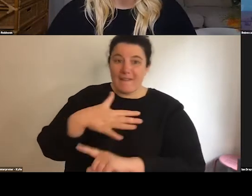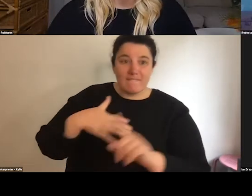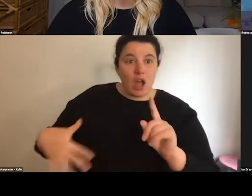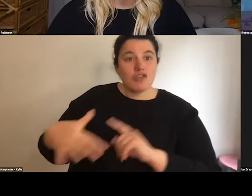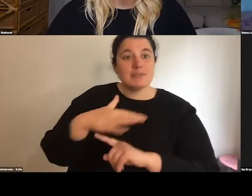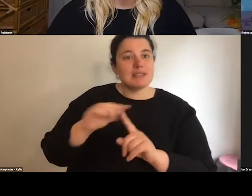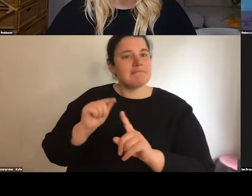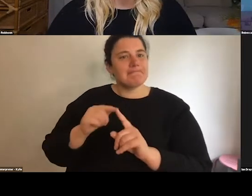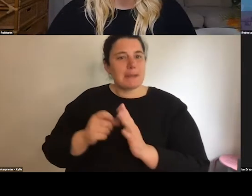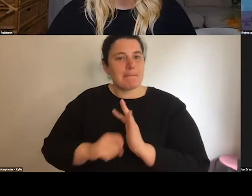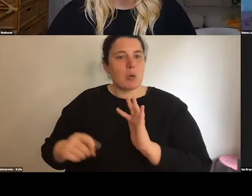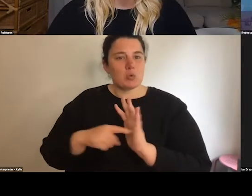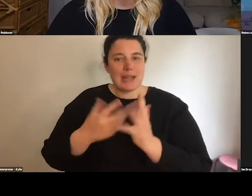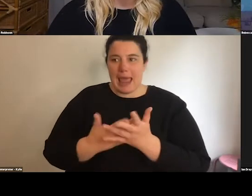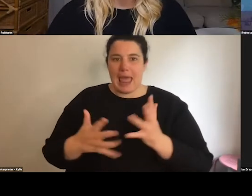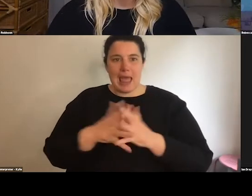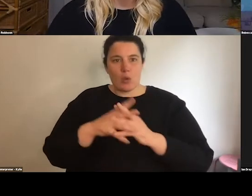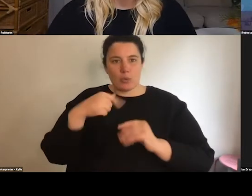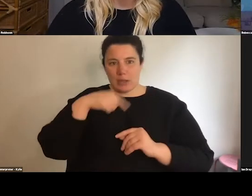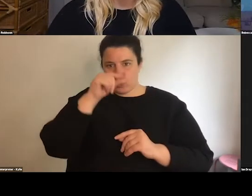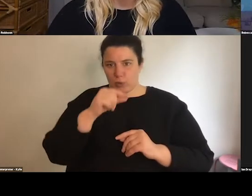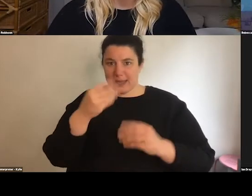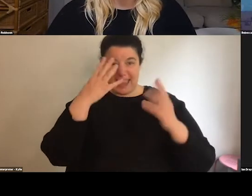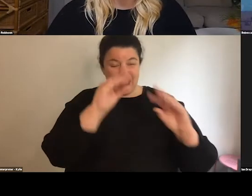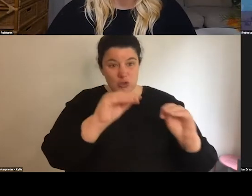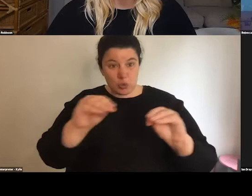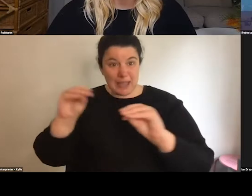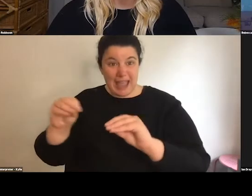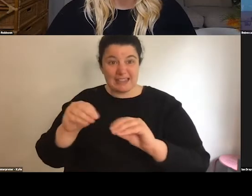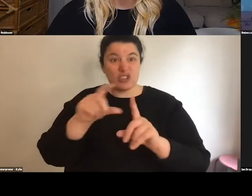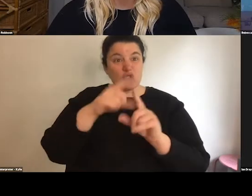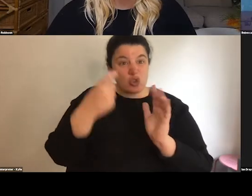how do we communicate - or sorry, how do we educate clinicians,